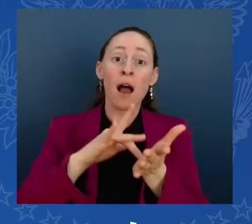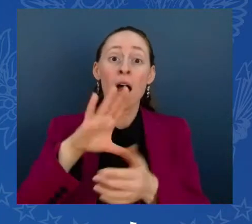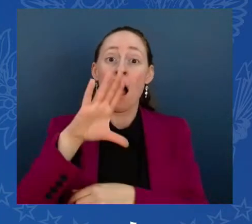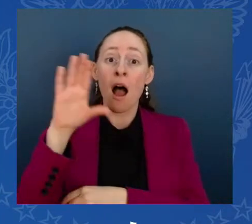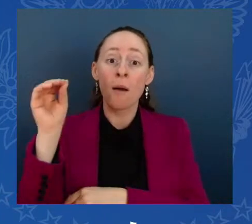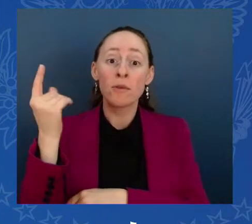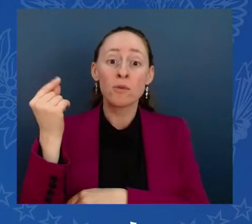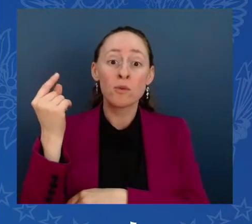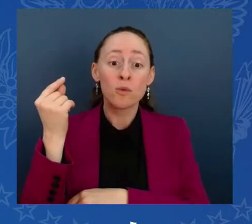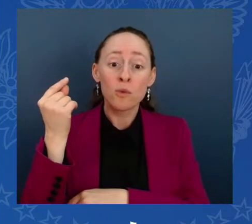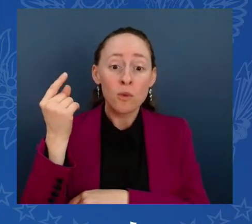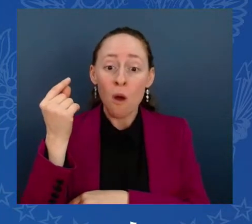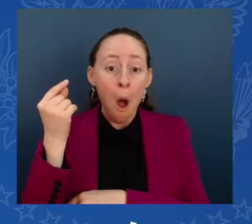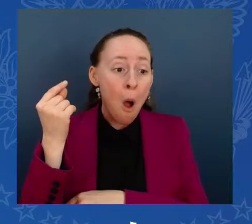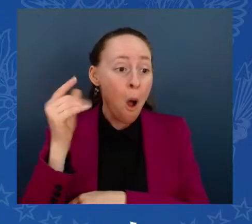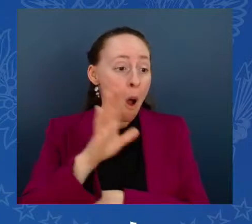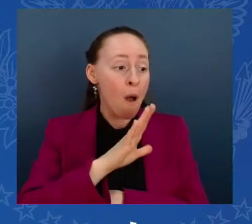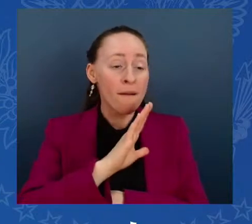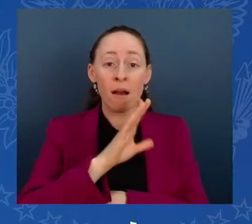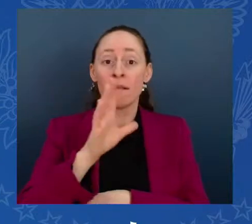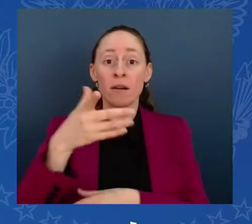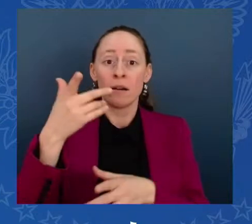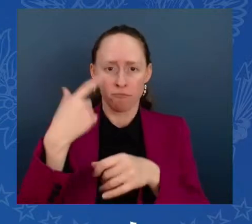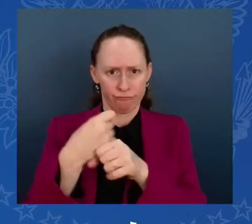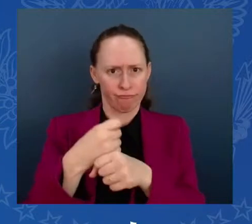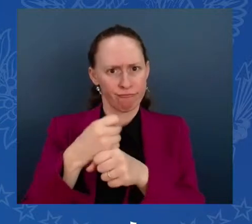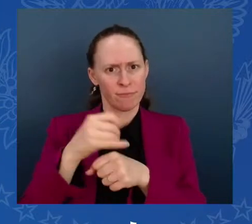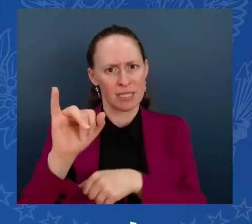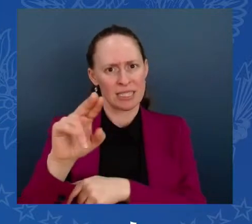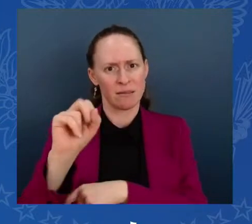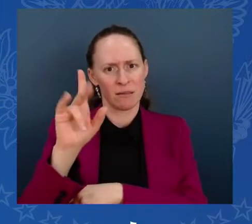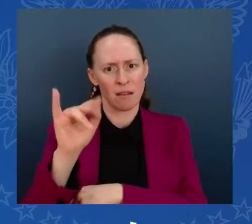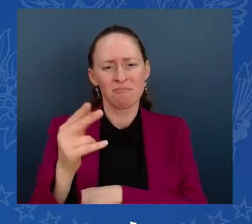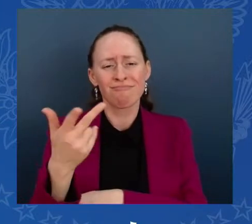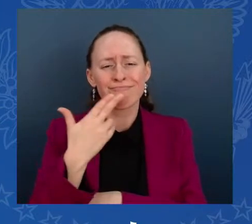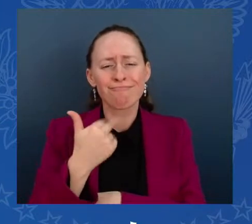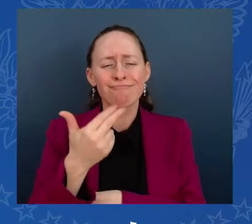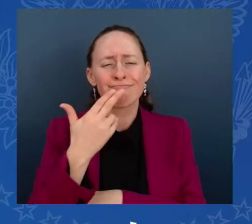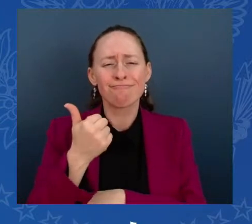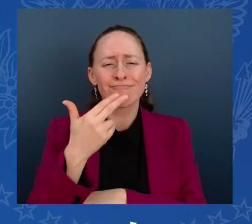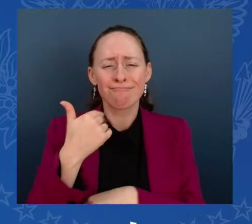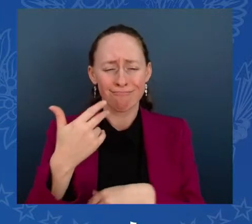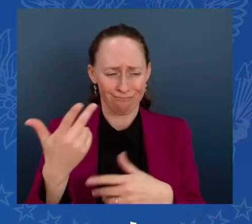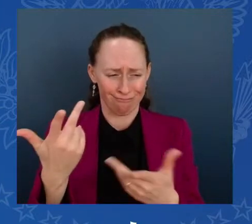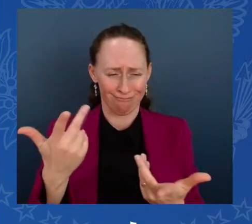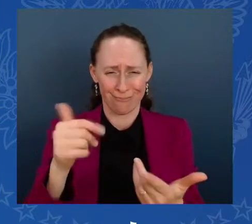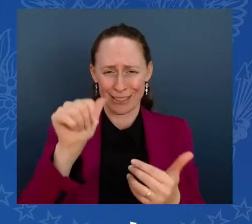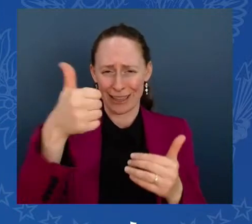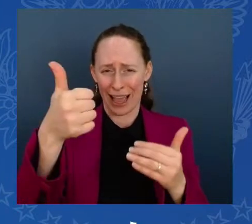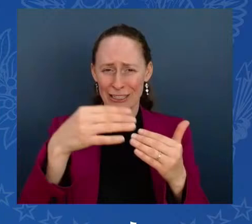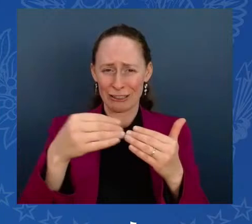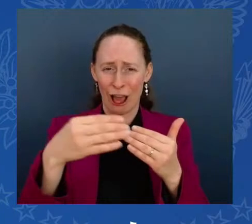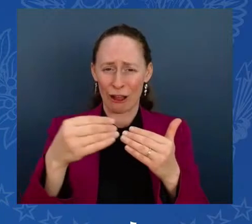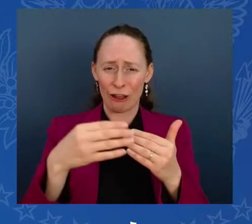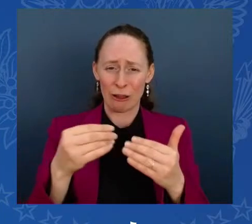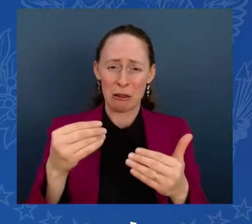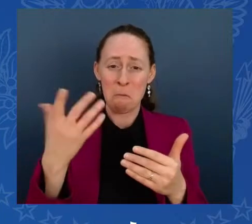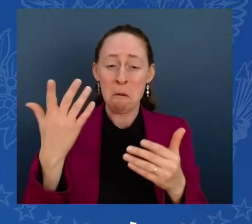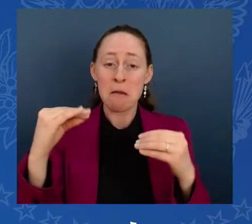That's the God's truth. Ten dollars, number one. Number two, to package it and ship it, you might get it up to $13.